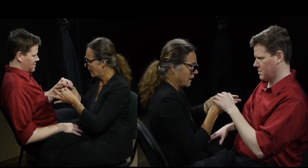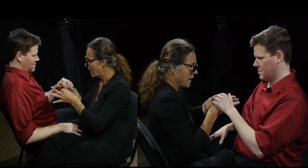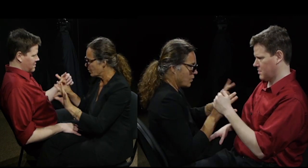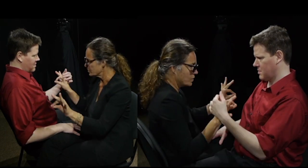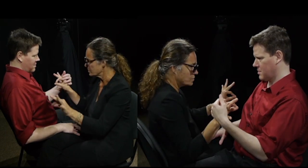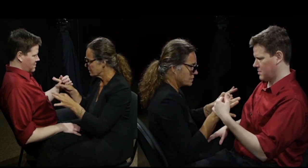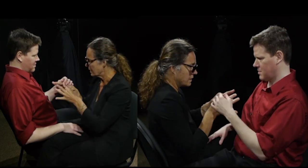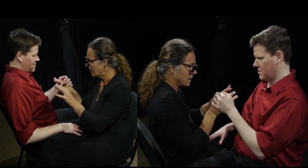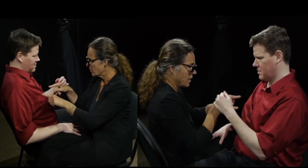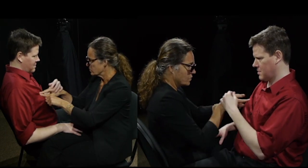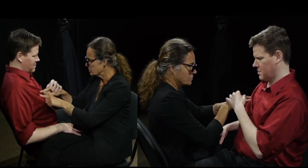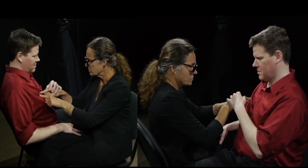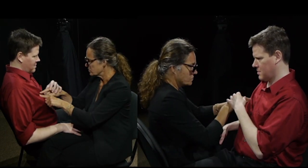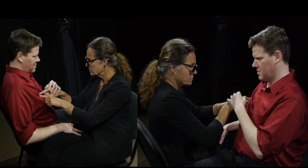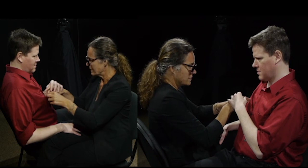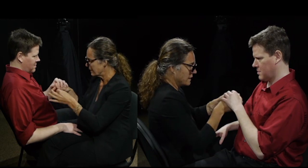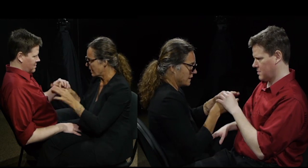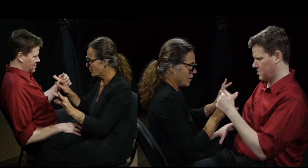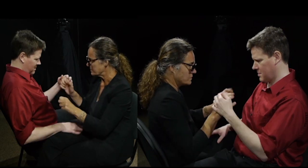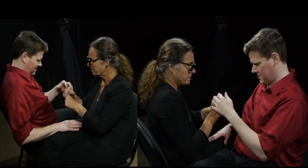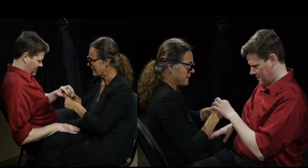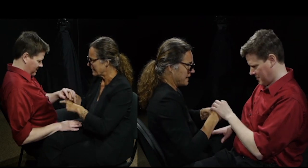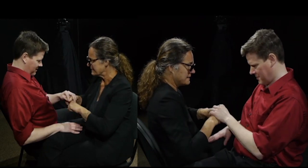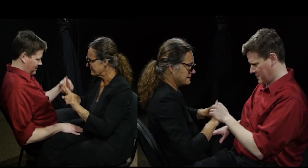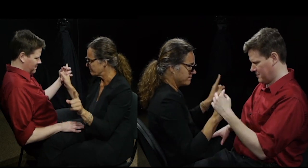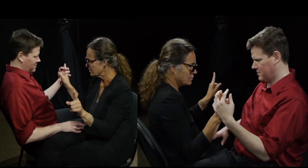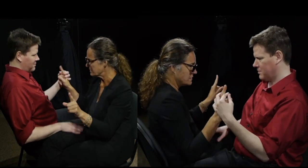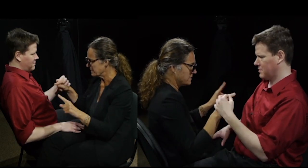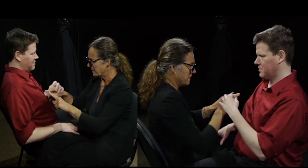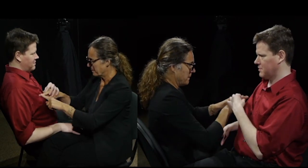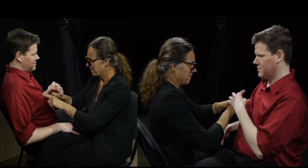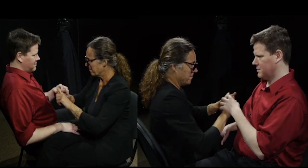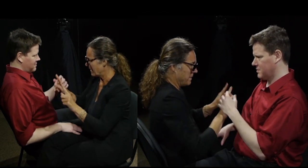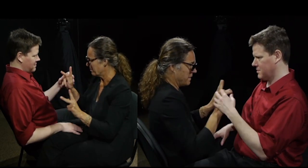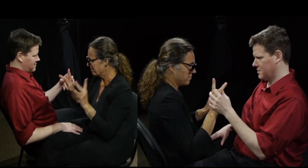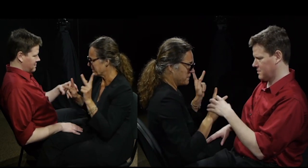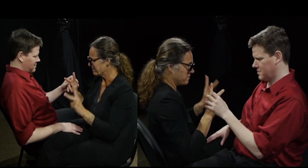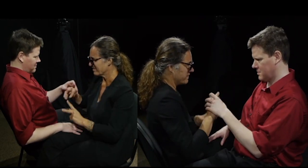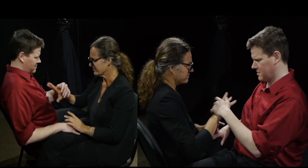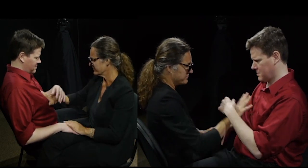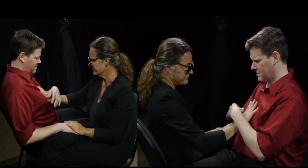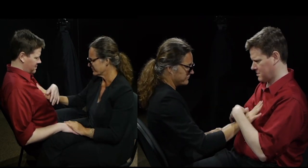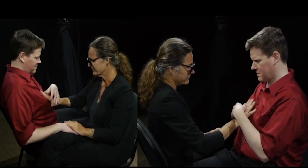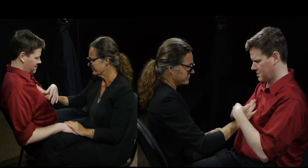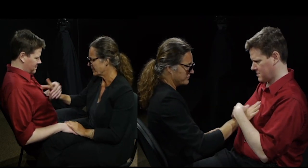There is this idea that language can be spoken or signed up in air space. They didn't think that language could be tactile.